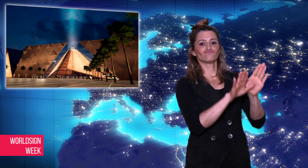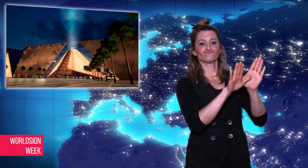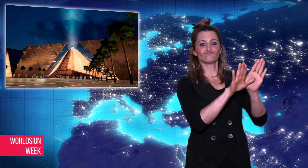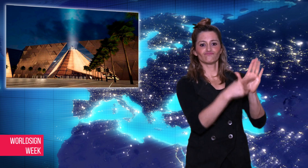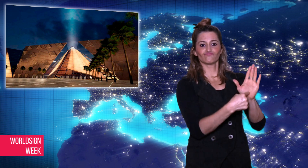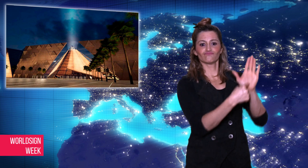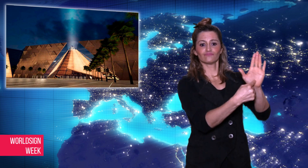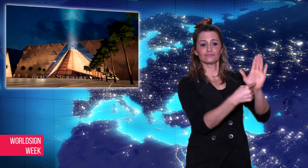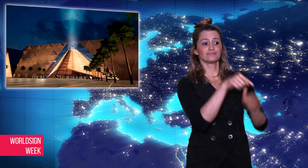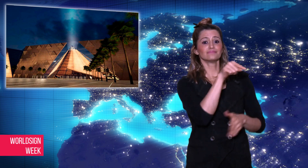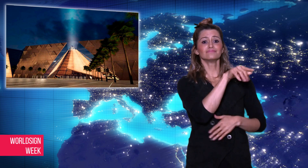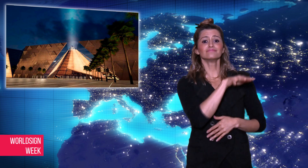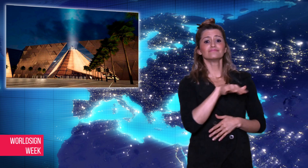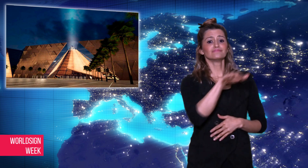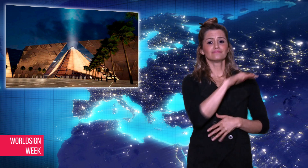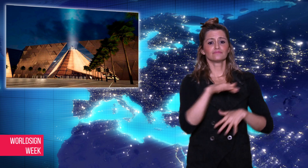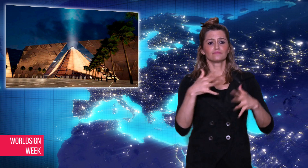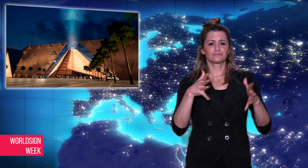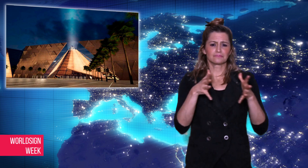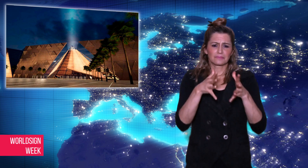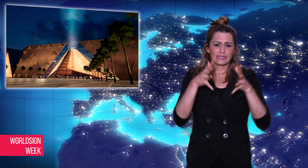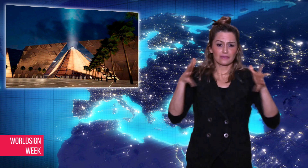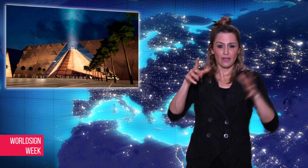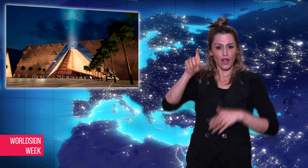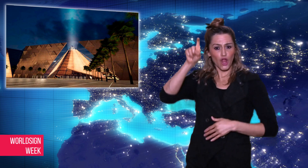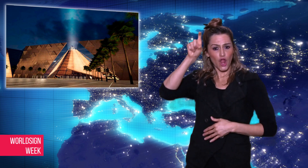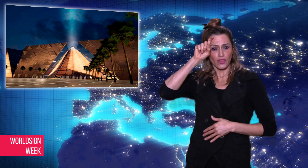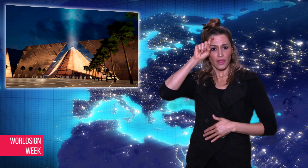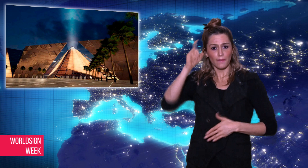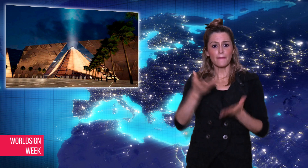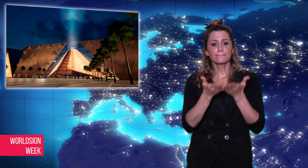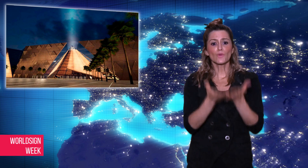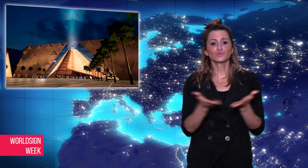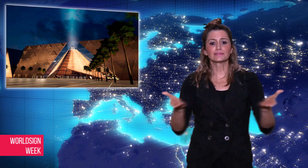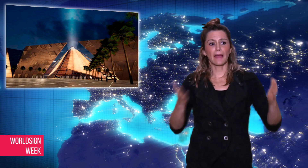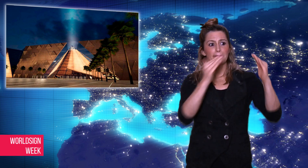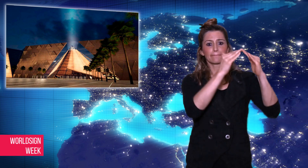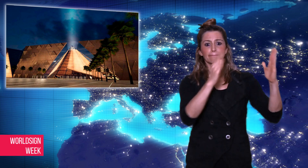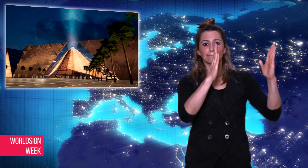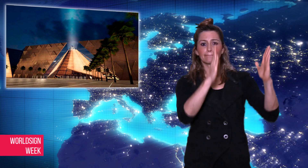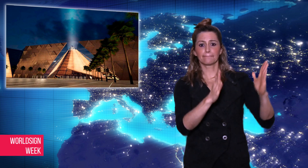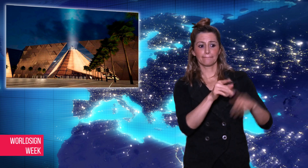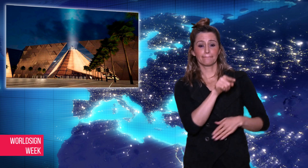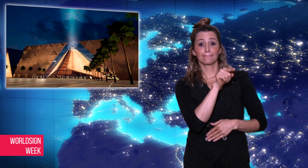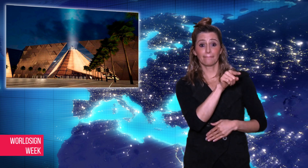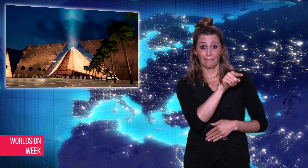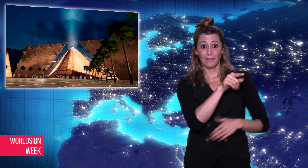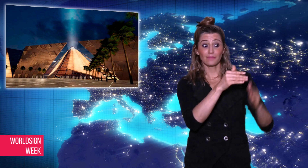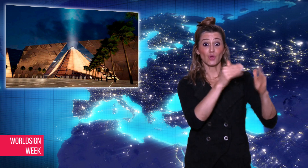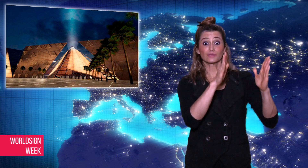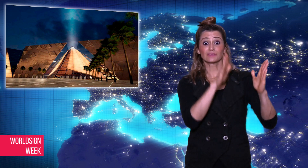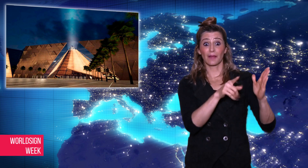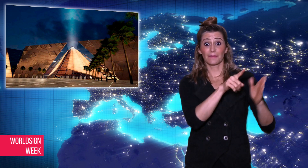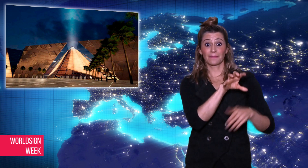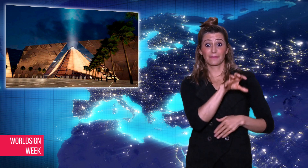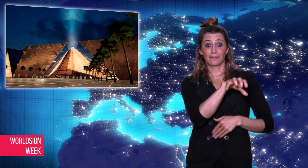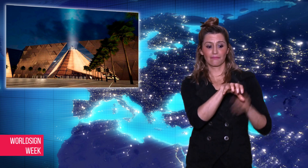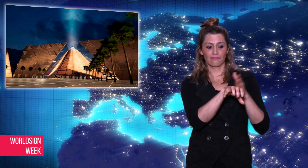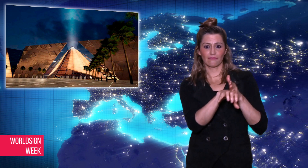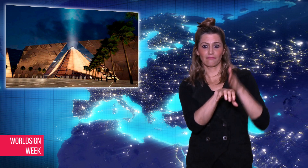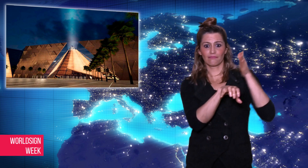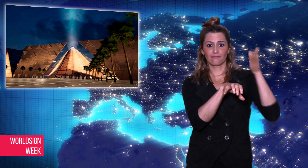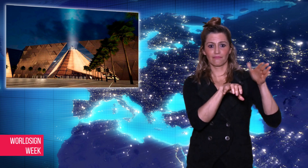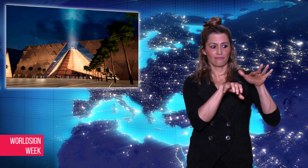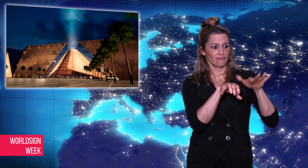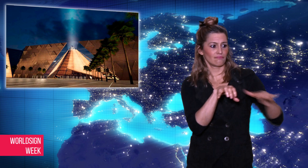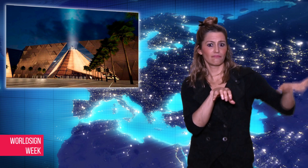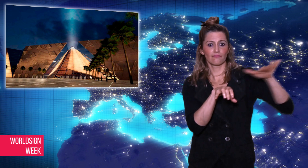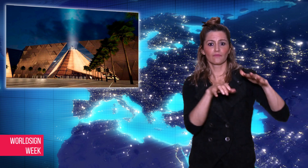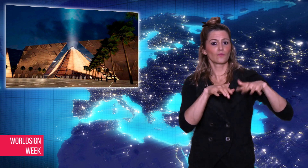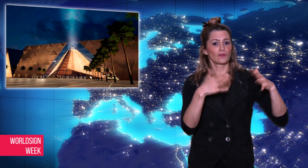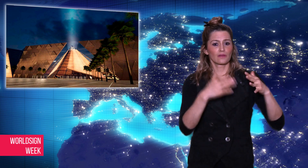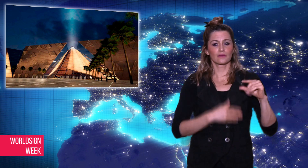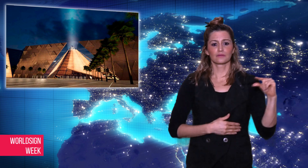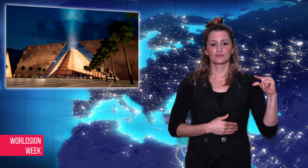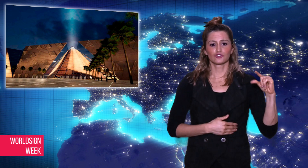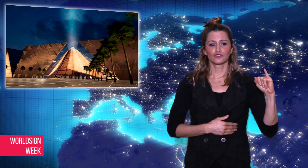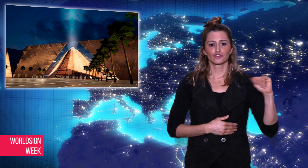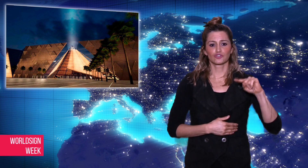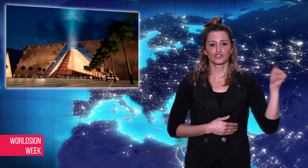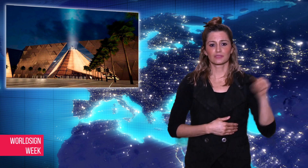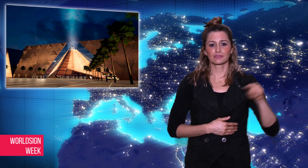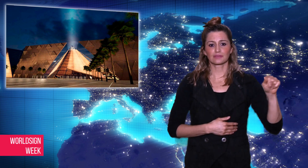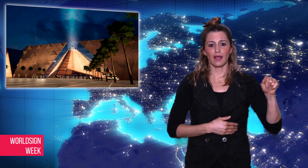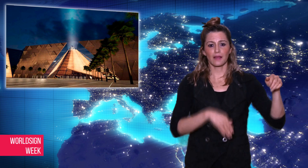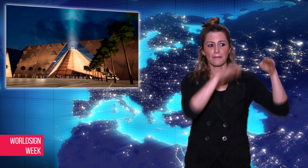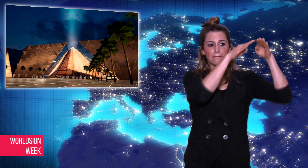display at the Grand Egyptian Museum which will